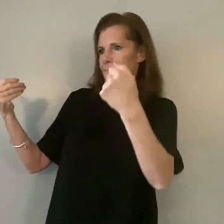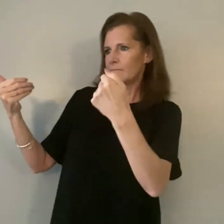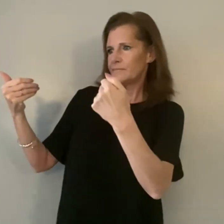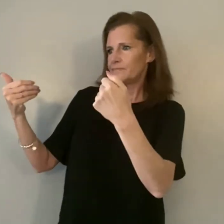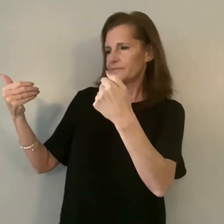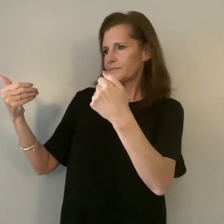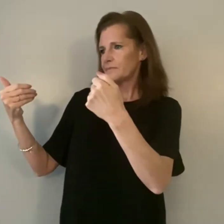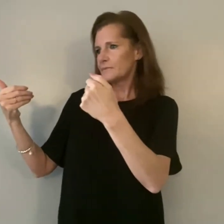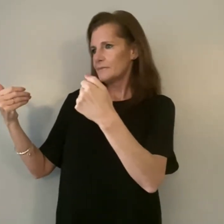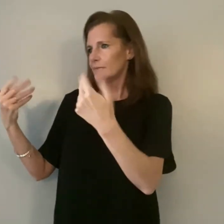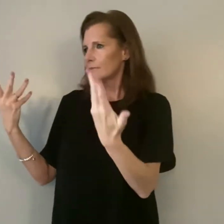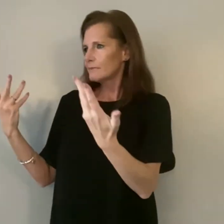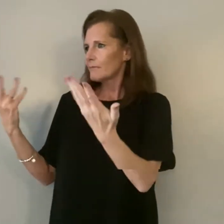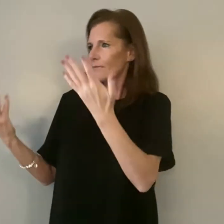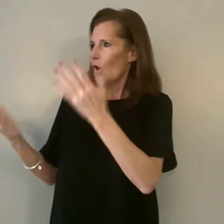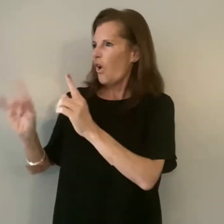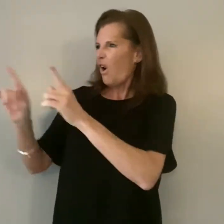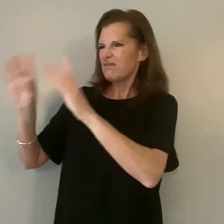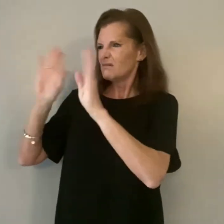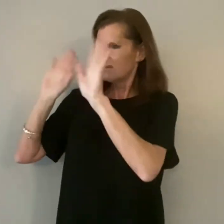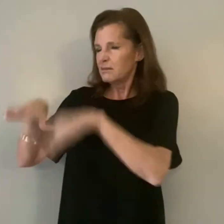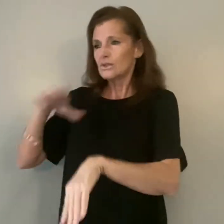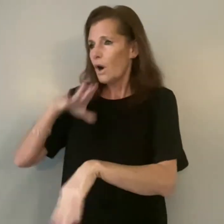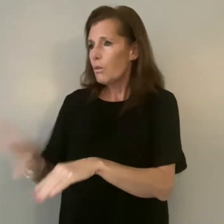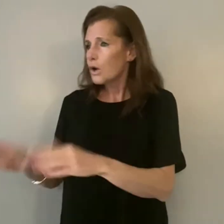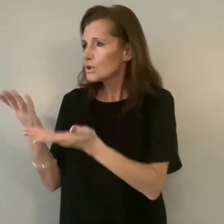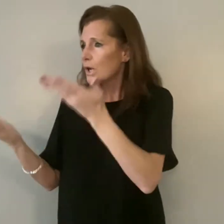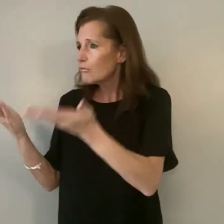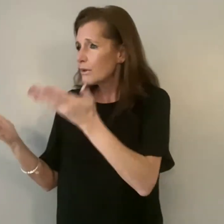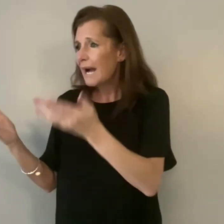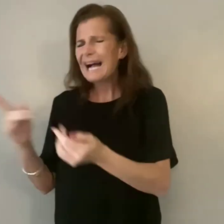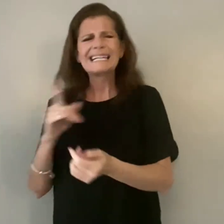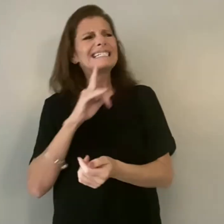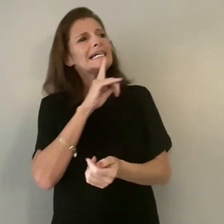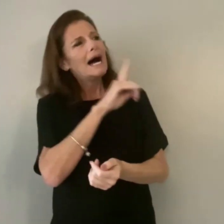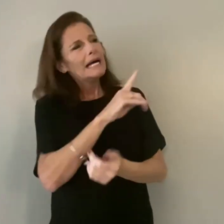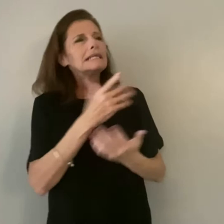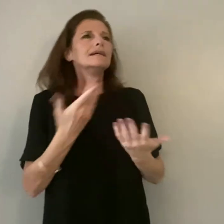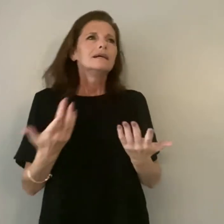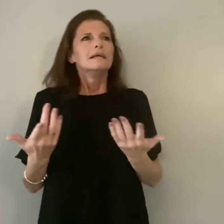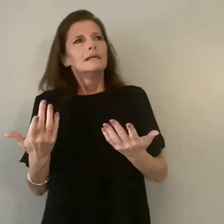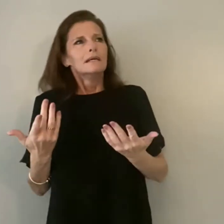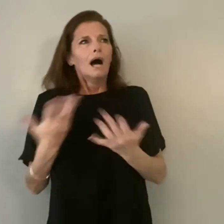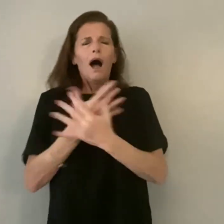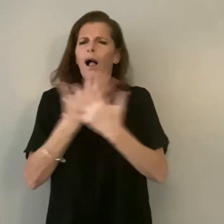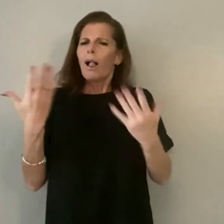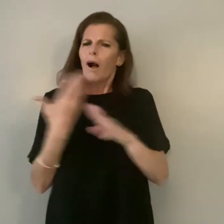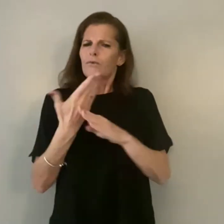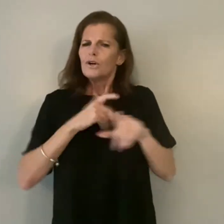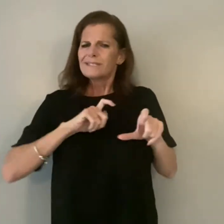on your board, the appetite for compromise. Hmm, I think there's a lot of work that we need to do.